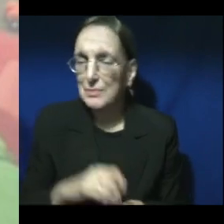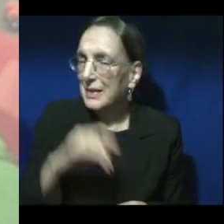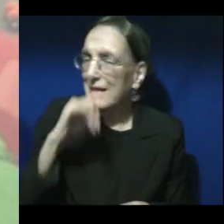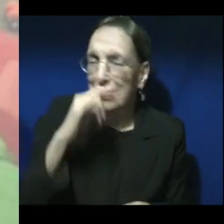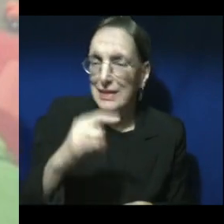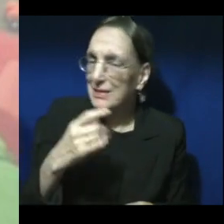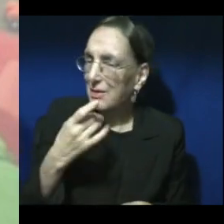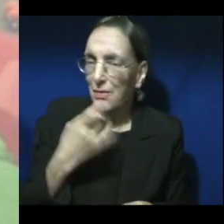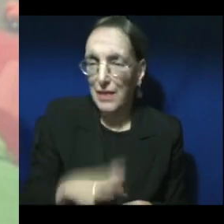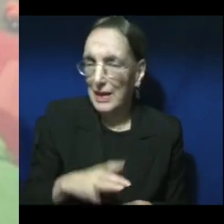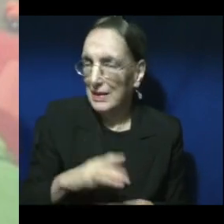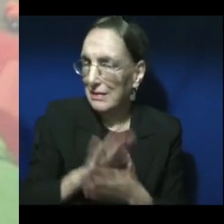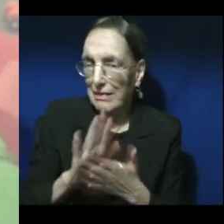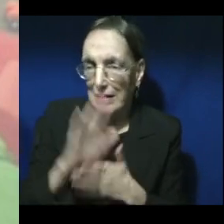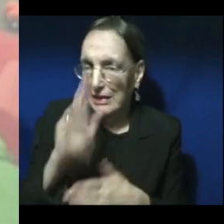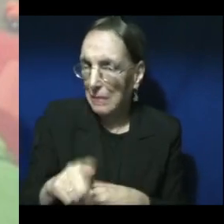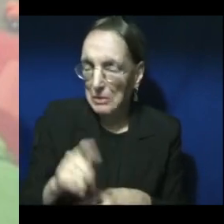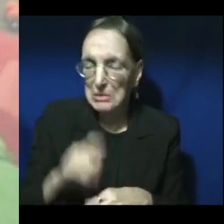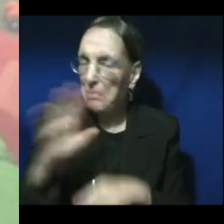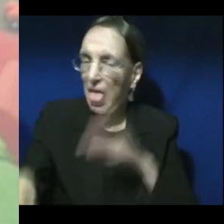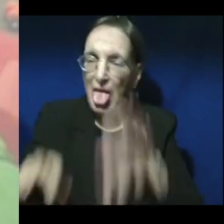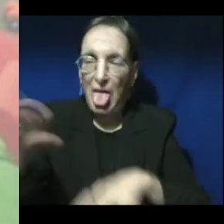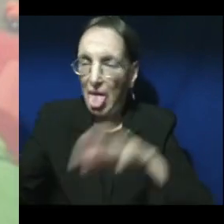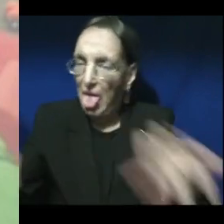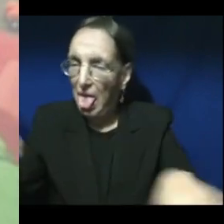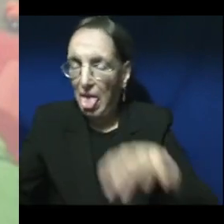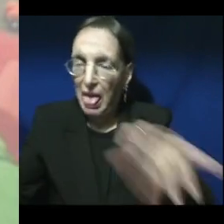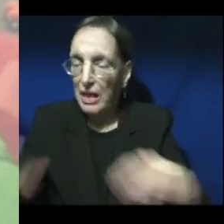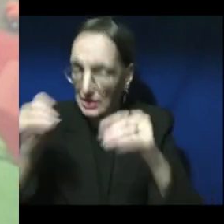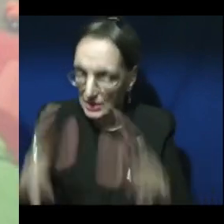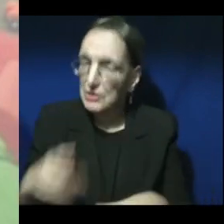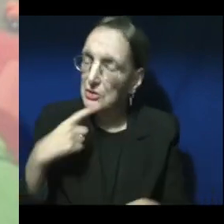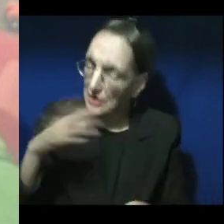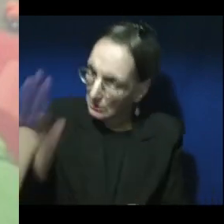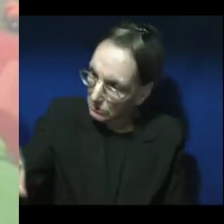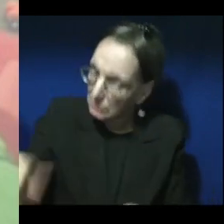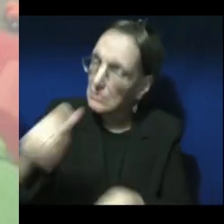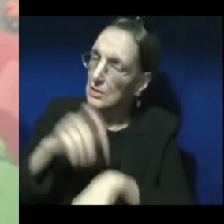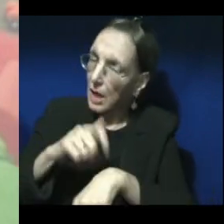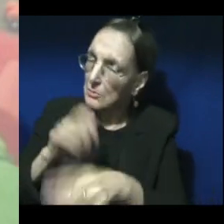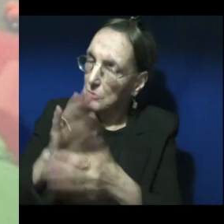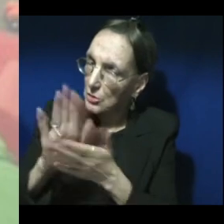it’s time to clean up.” But they tried a couple of ways of asking people to clean up. The first